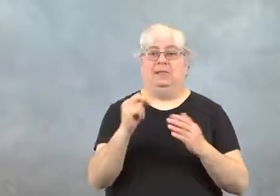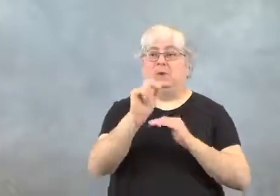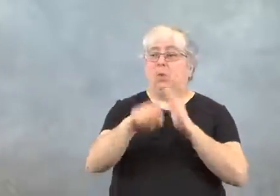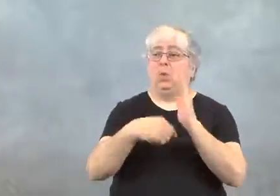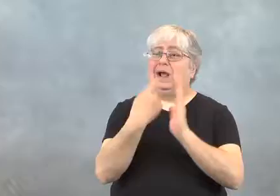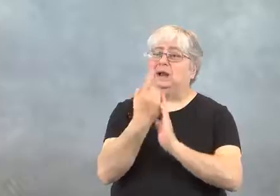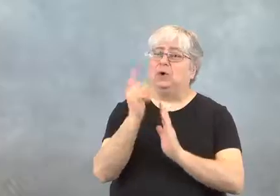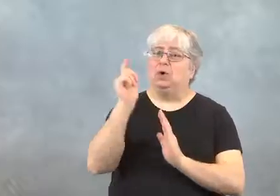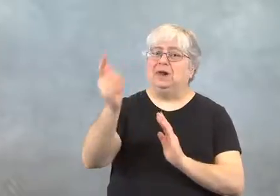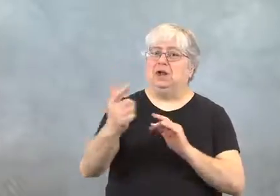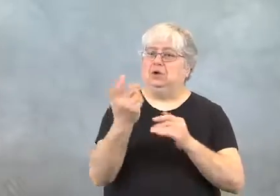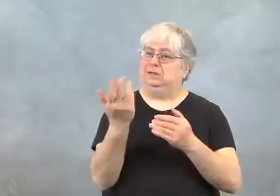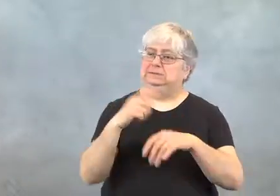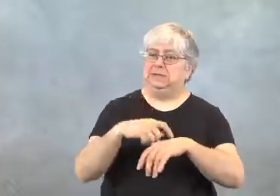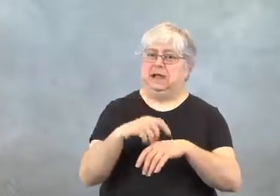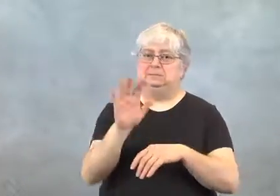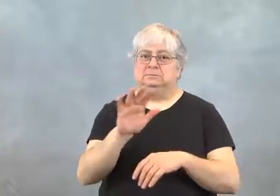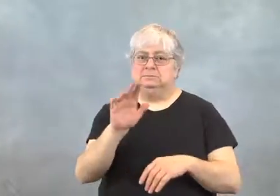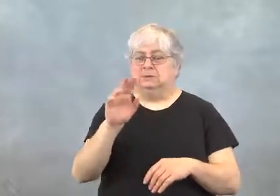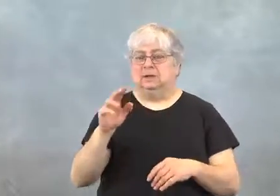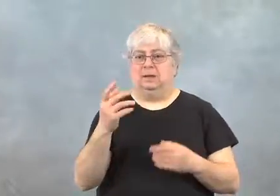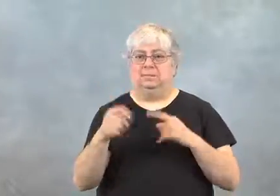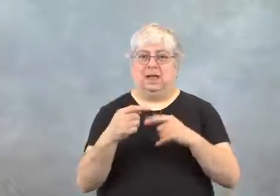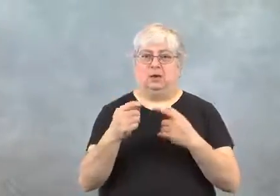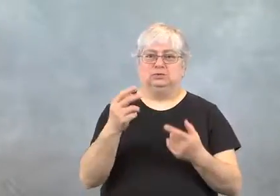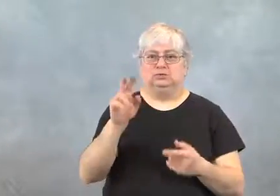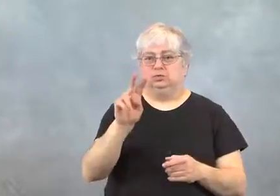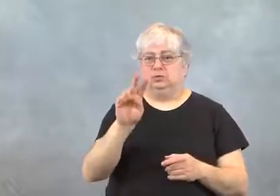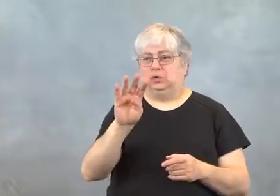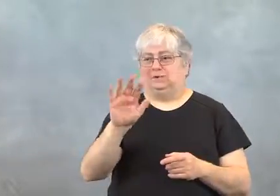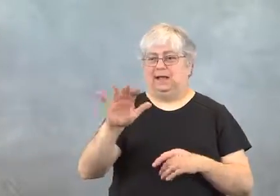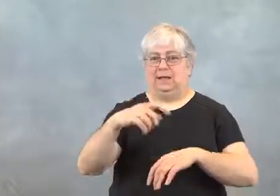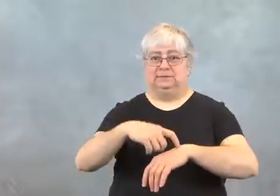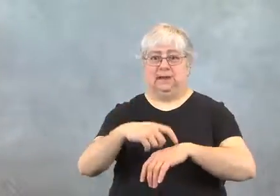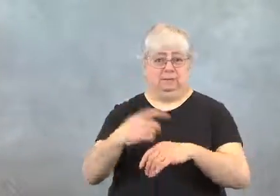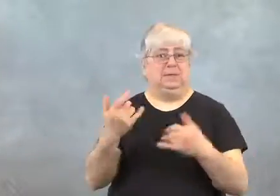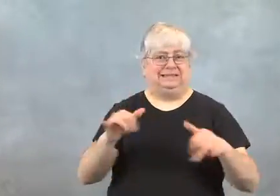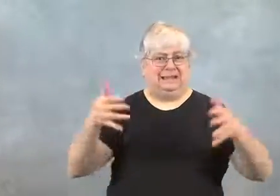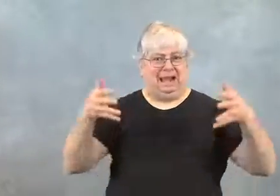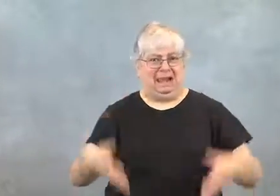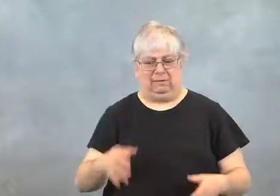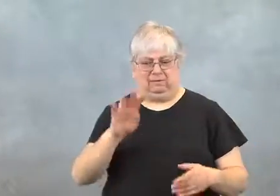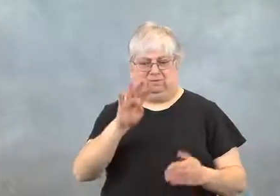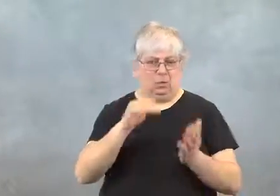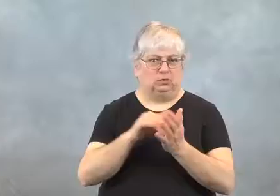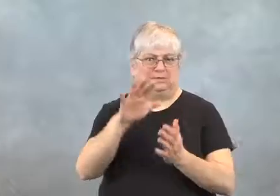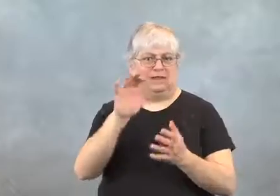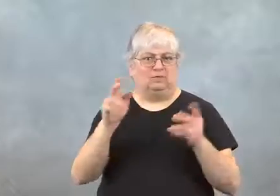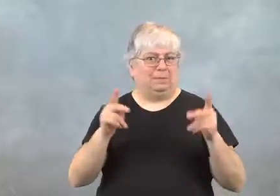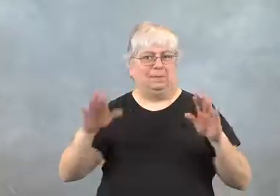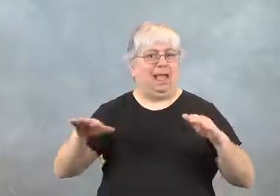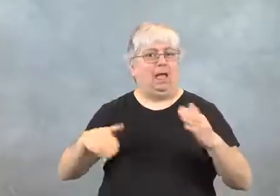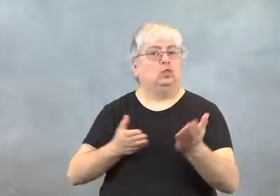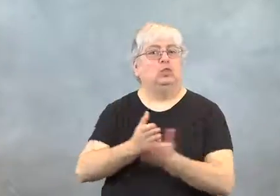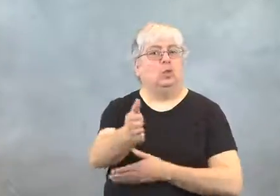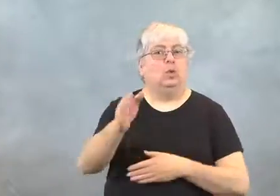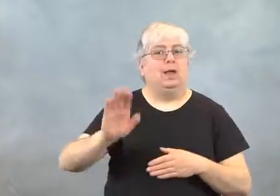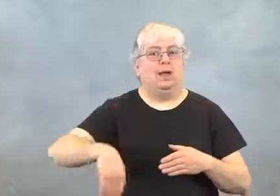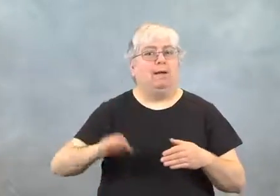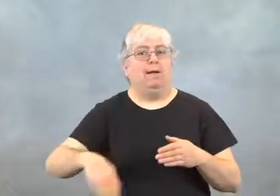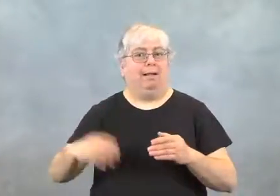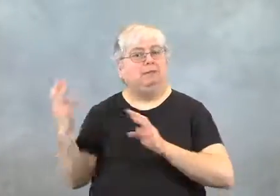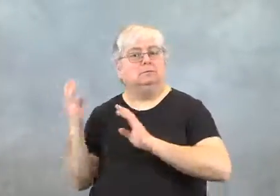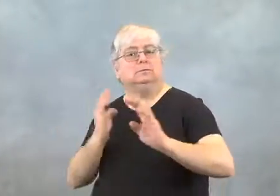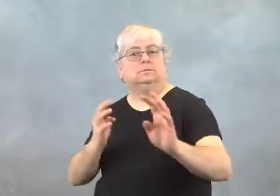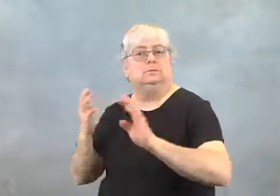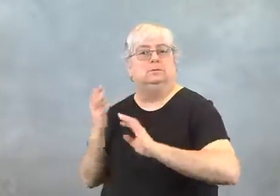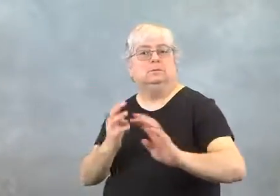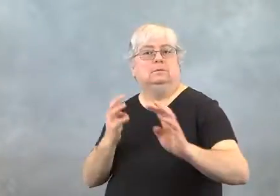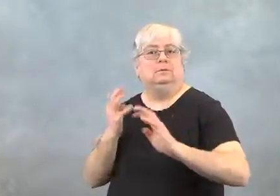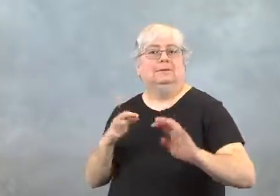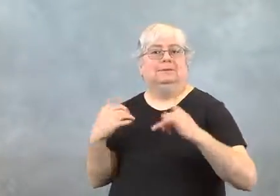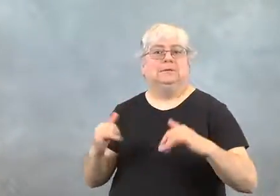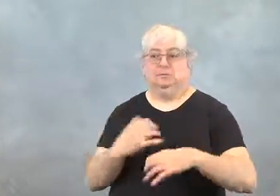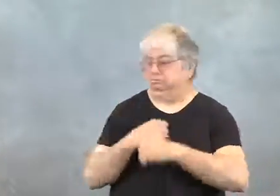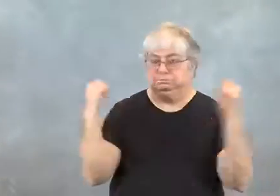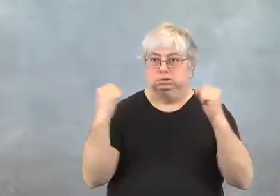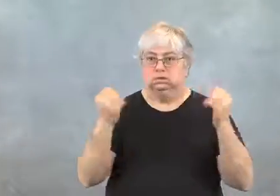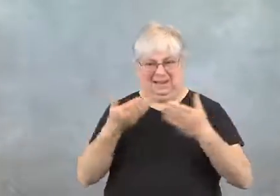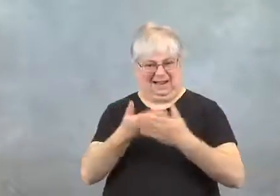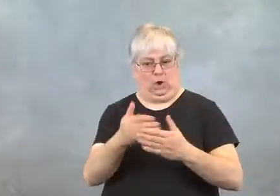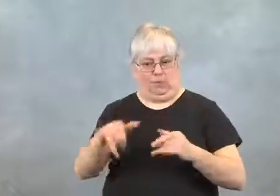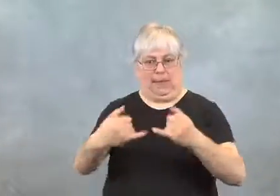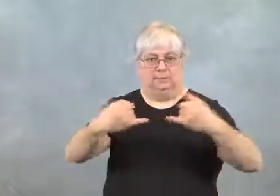At about 2:45 pm, an hour later, 4,500 runners had not crossed the finish line.